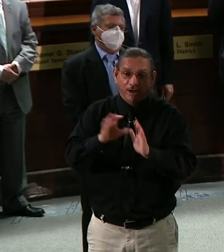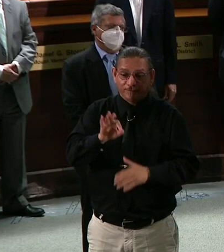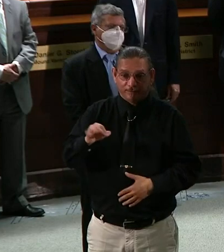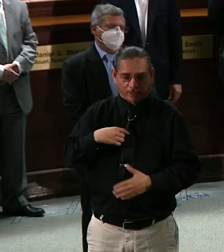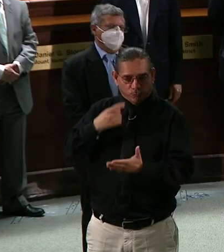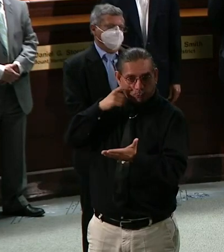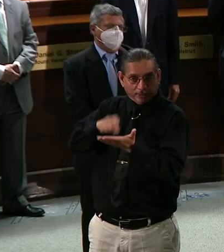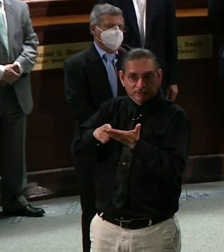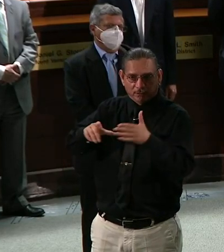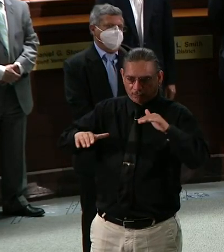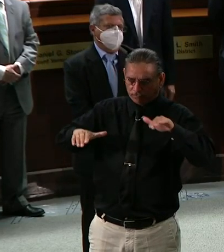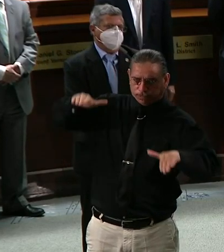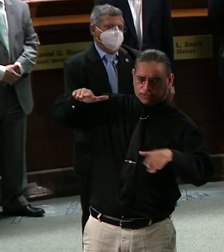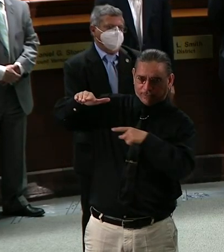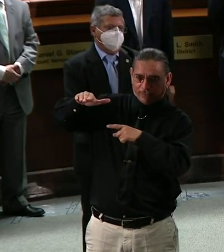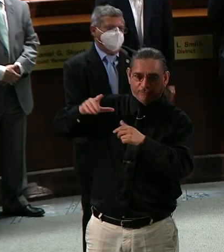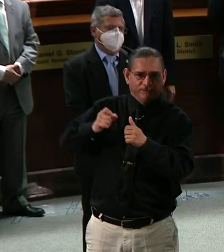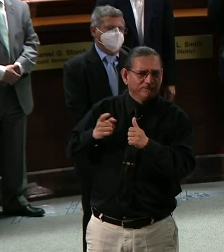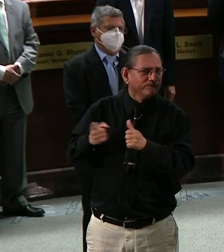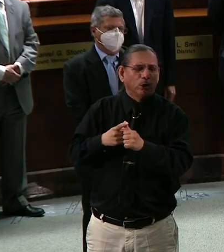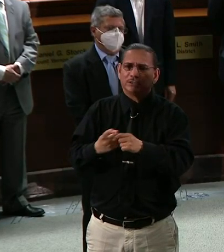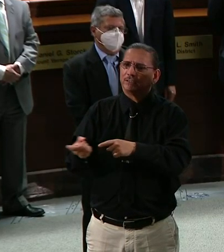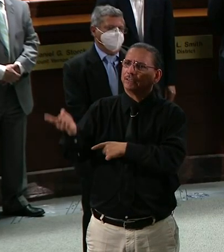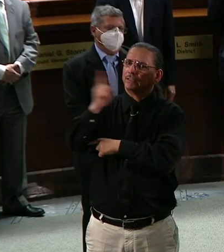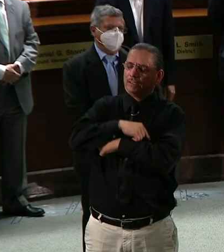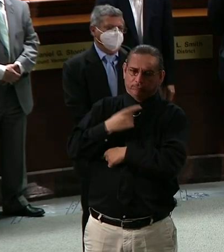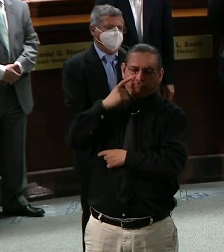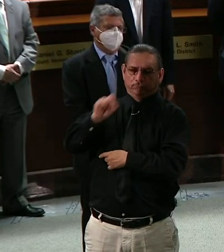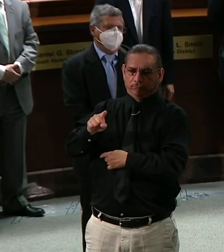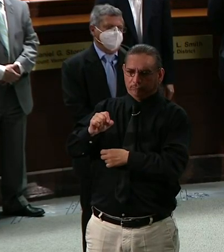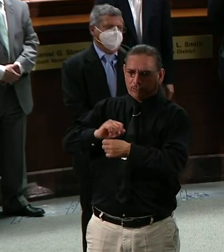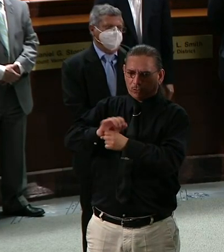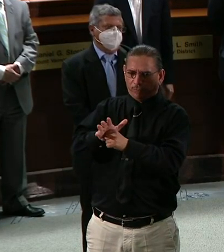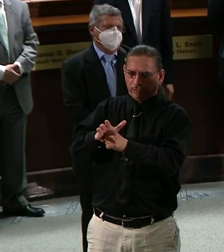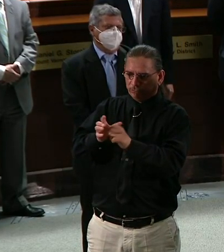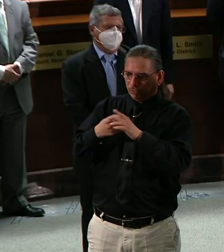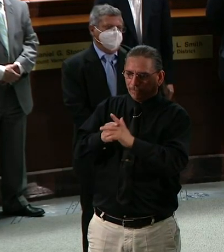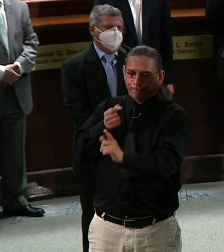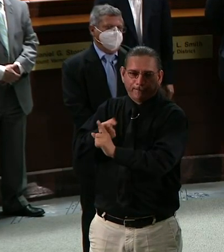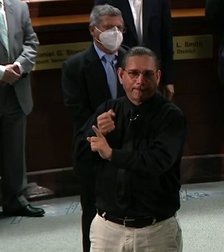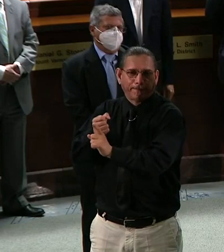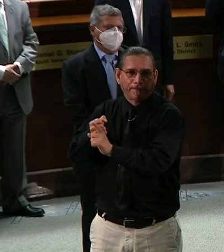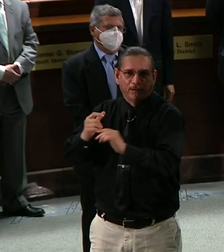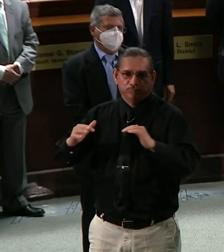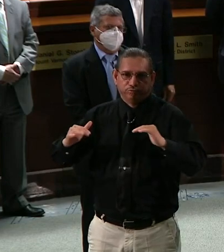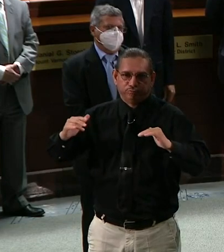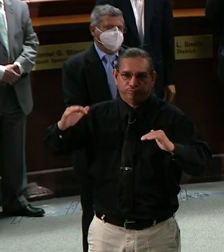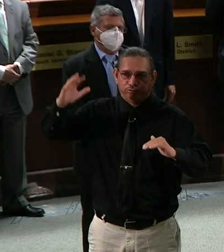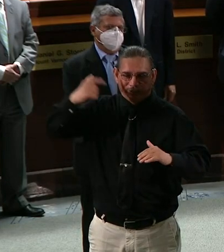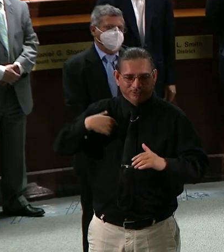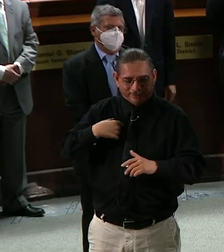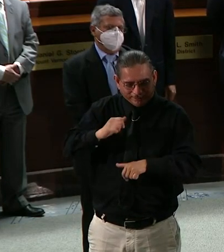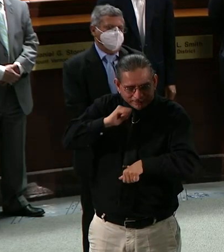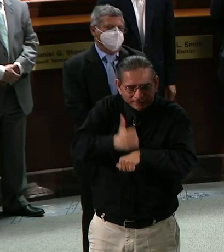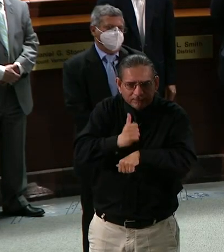OUR FAX WE RECOGNIZE DISPROPORTION ALITY FROM DAY ONE OF THIS VIRUS AND FROM THE